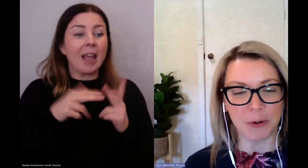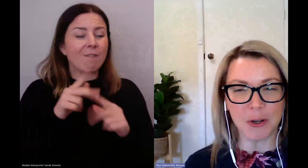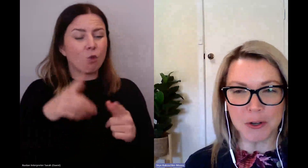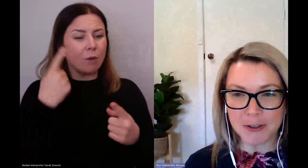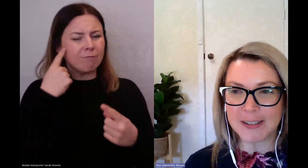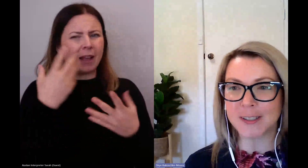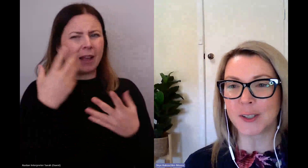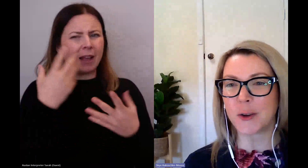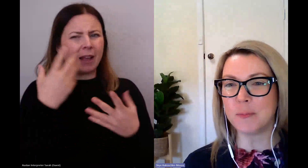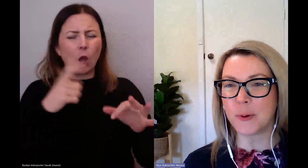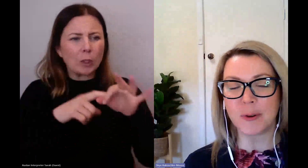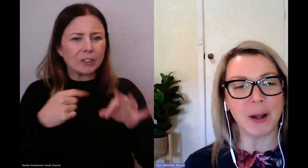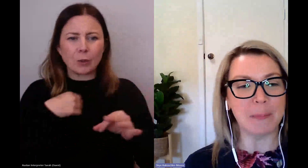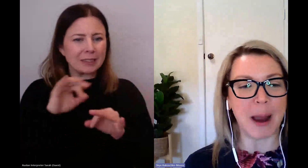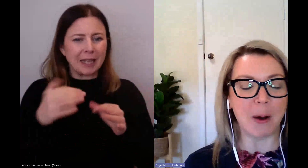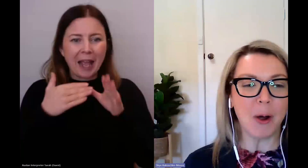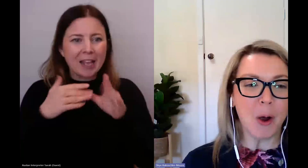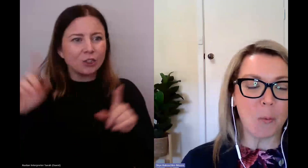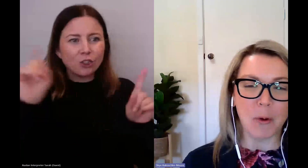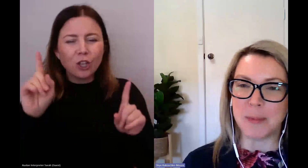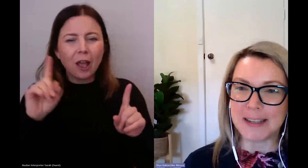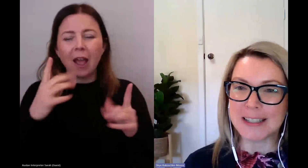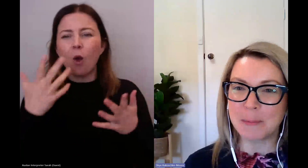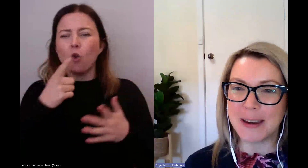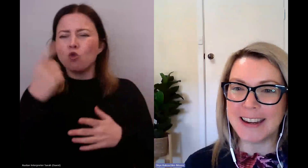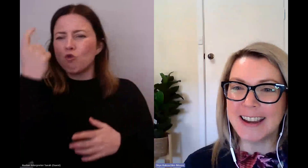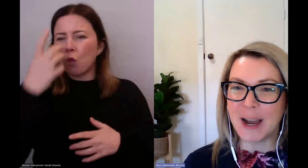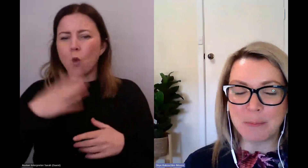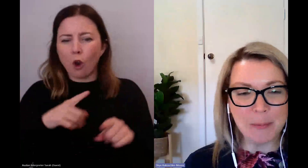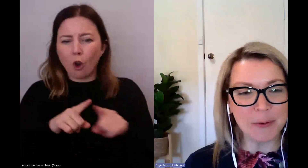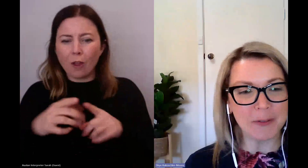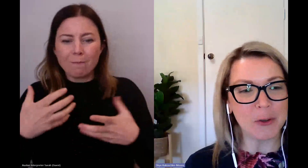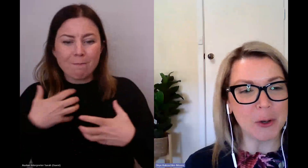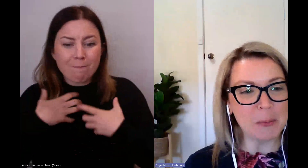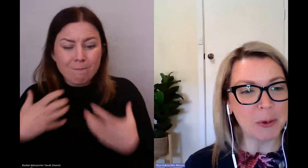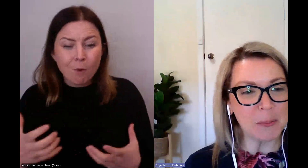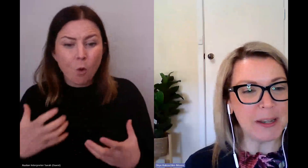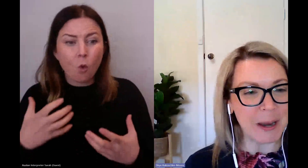you're curious to learn more about what it means to be a member of the DREAM Employment Network.